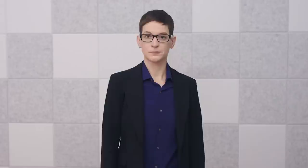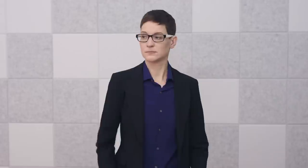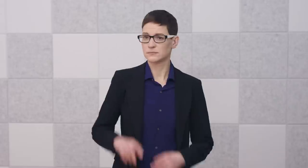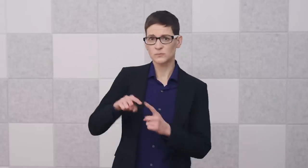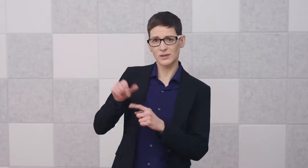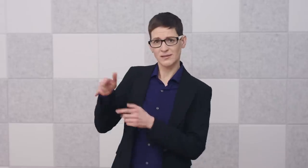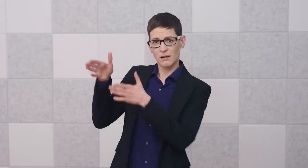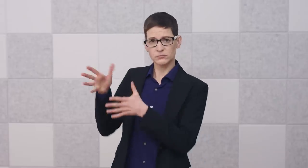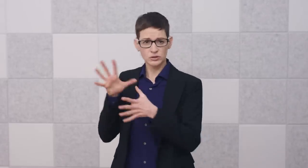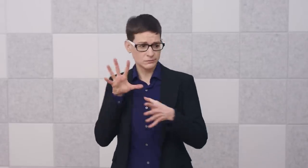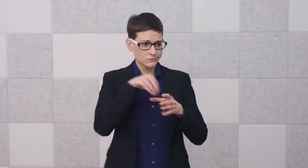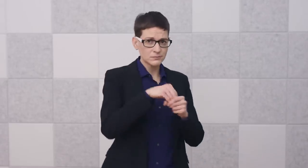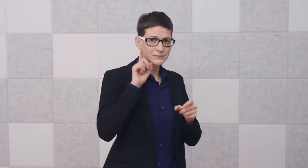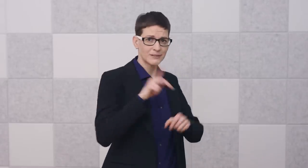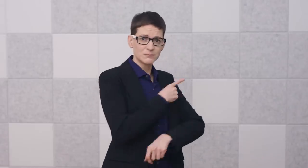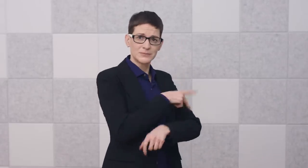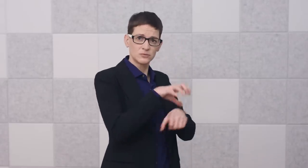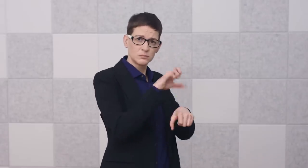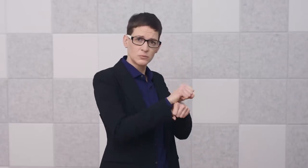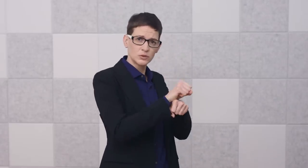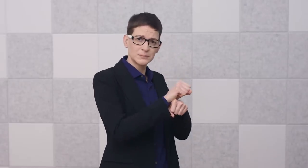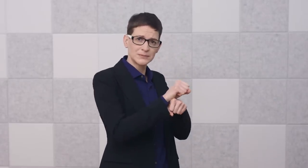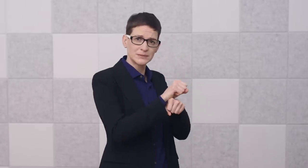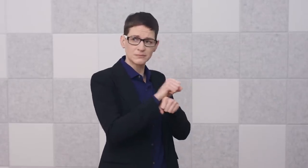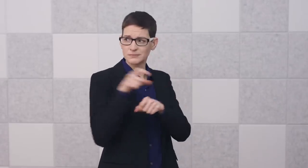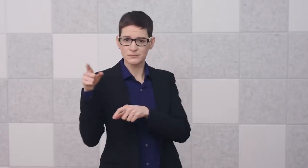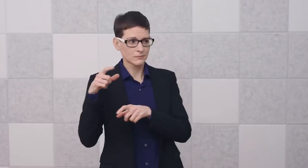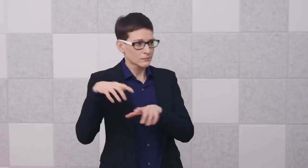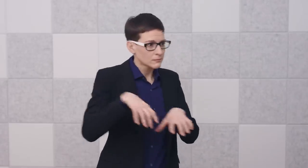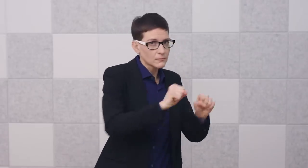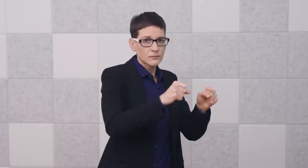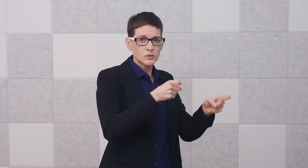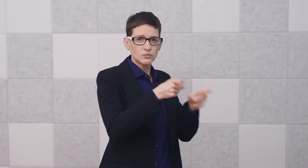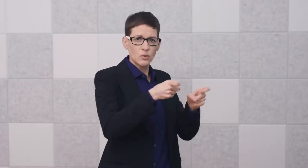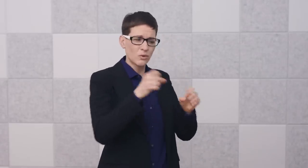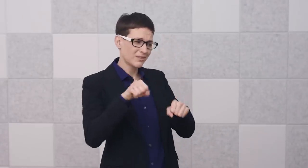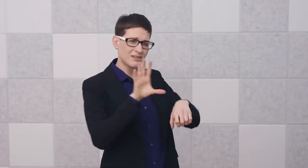Sometimes, the presence of others in a clinical interaction can be disempowering.